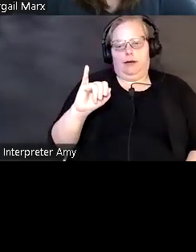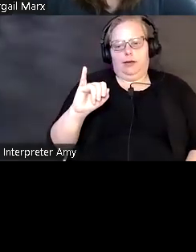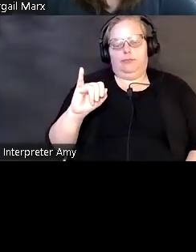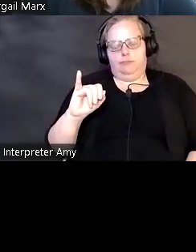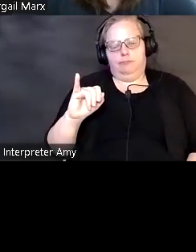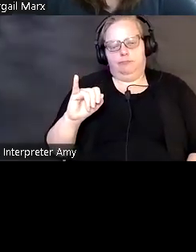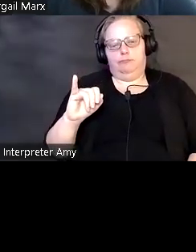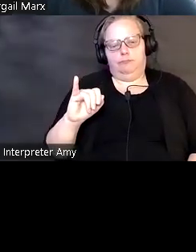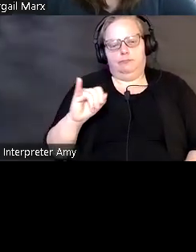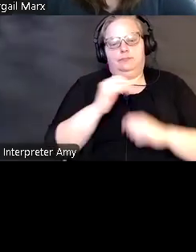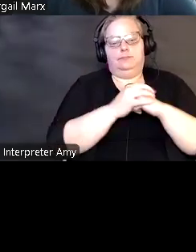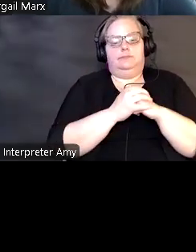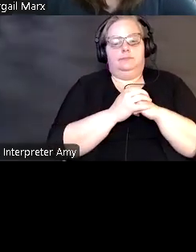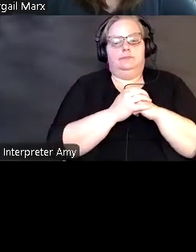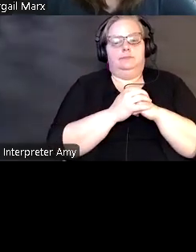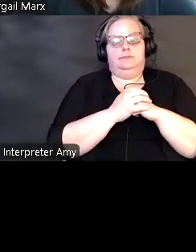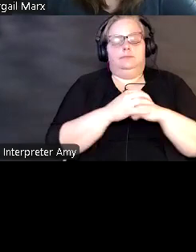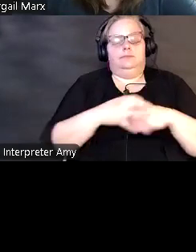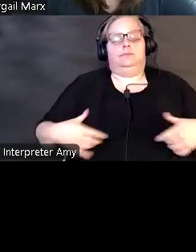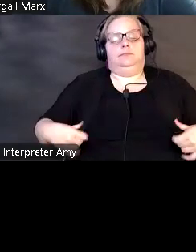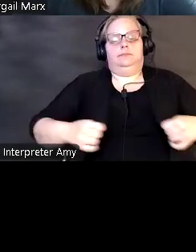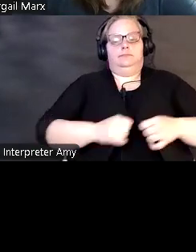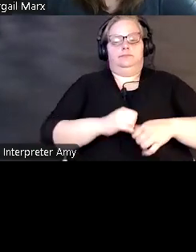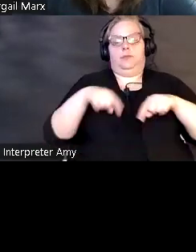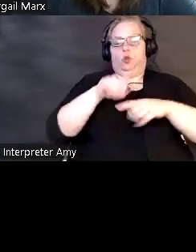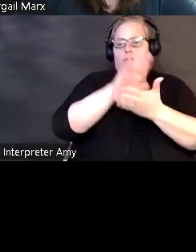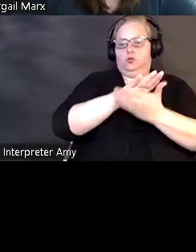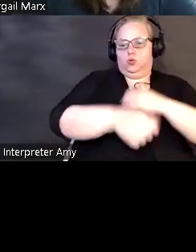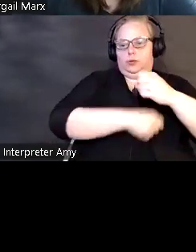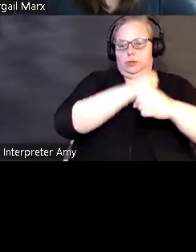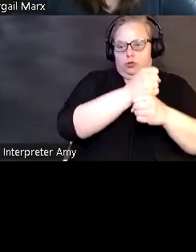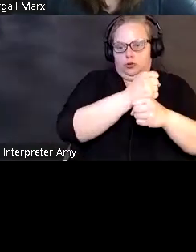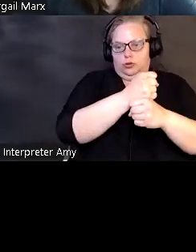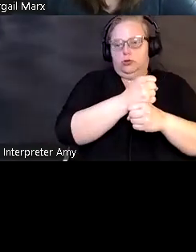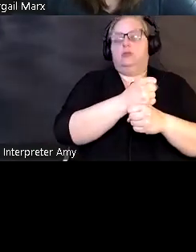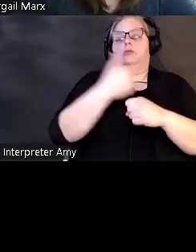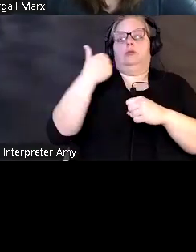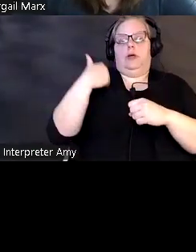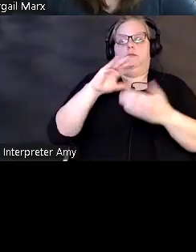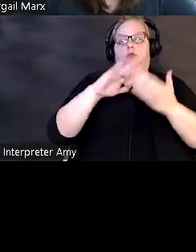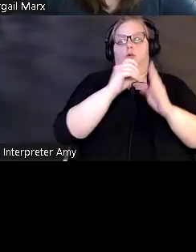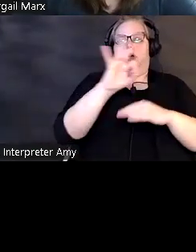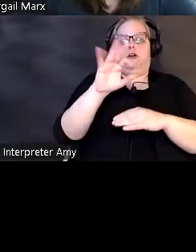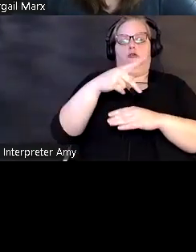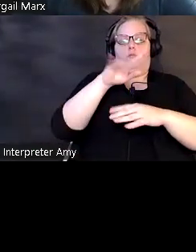they have -- during the school year, they have a Community of Practice meeting where you can,